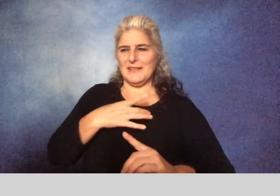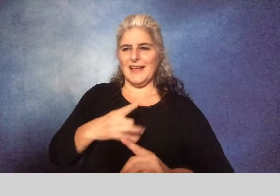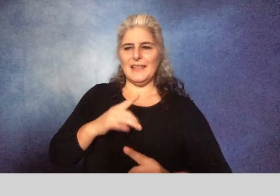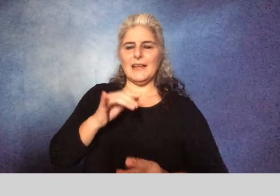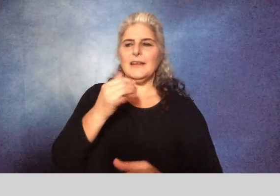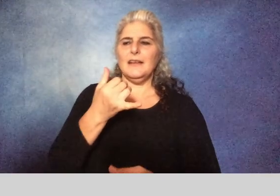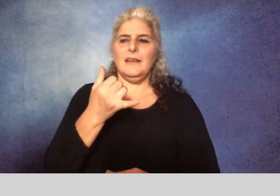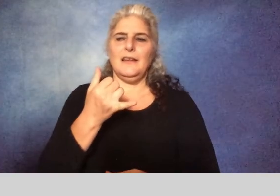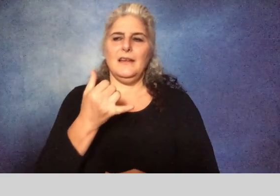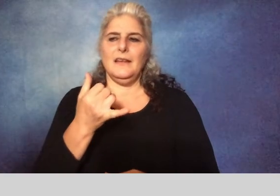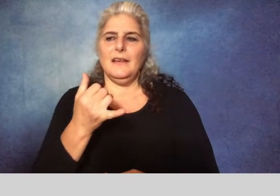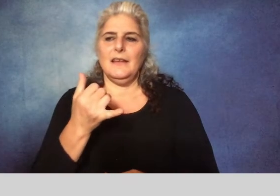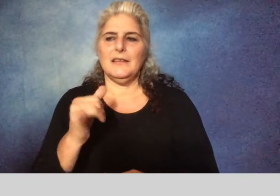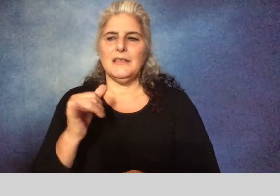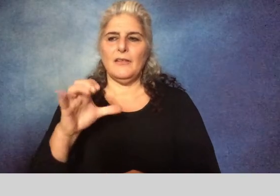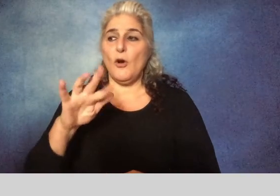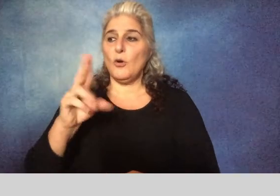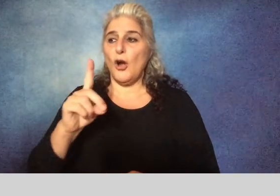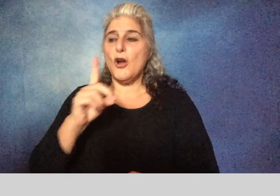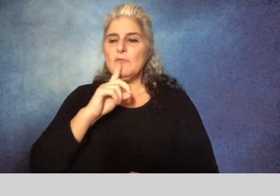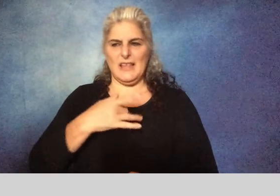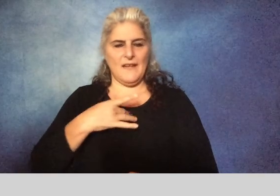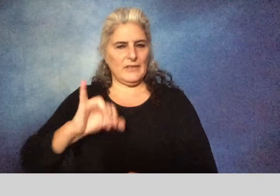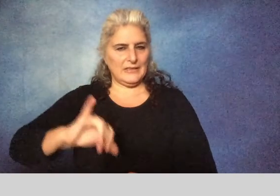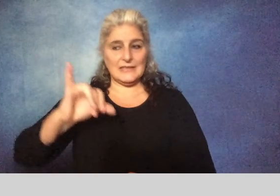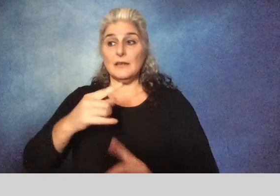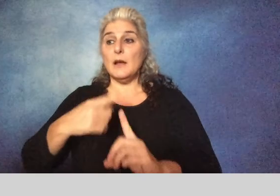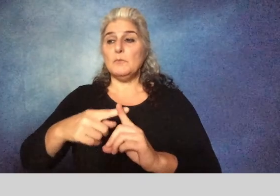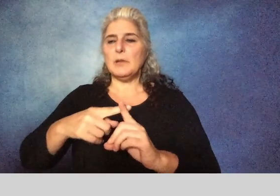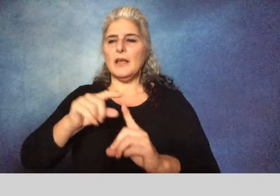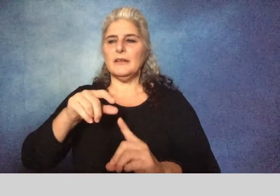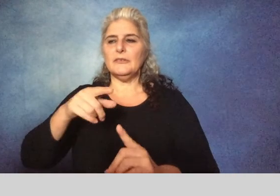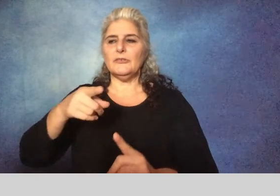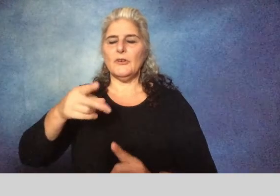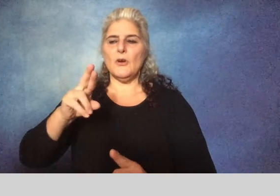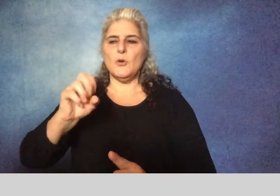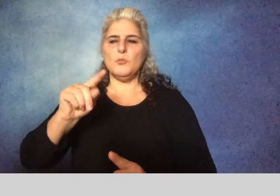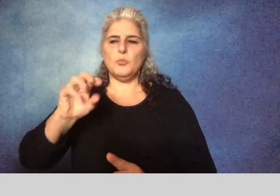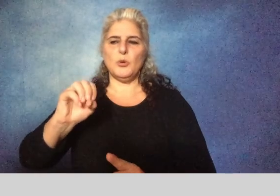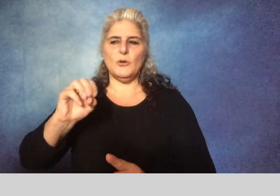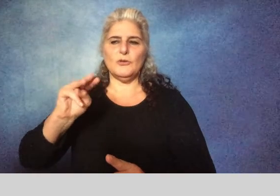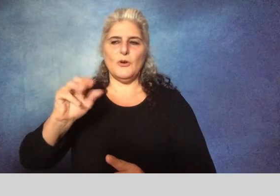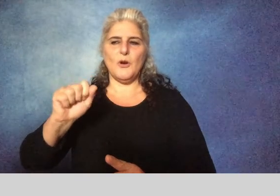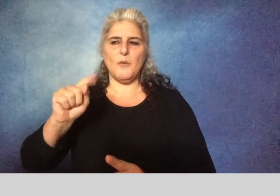to those on "Thunder, Lightning, Strike". And Protomartyr "Under Color of Official Right" is considered a post-punk album.